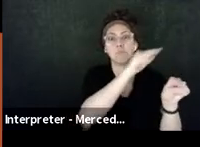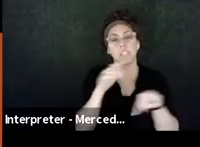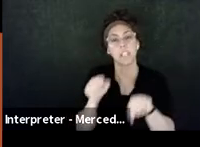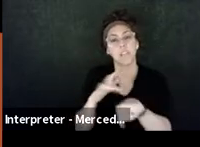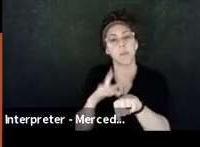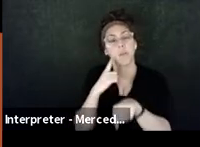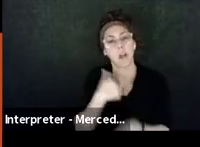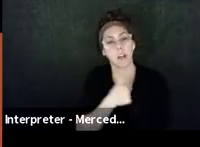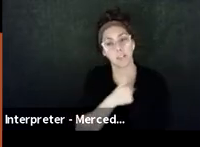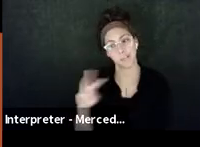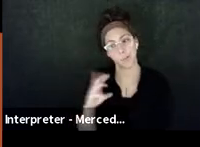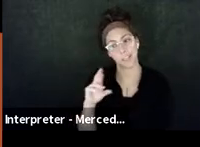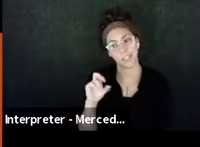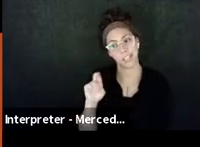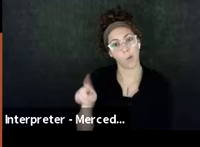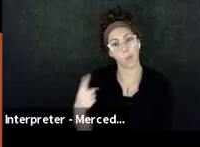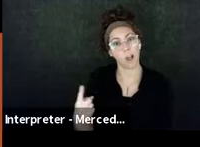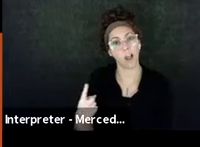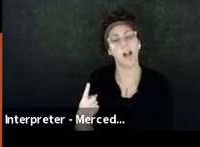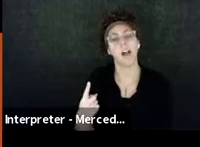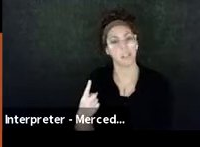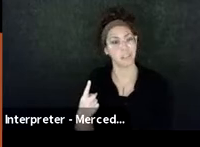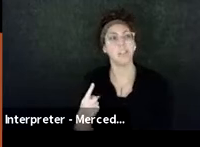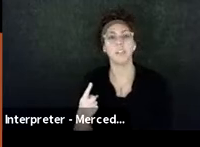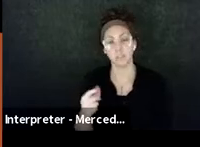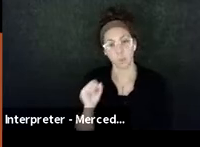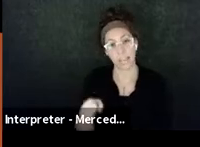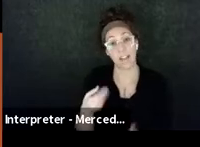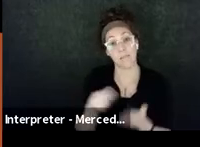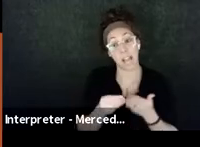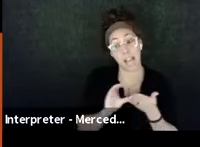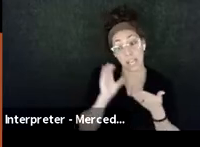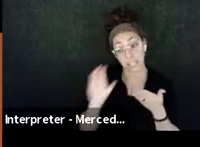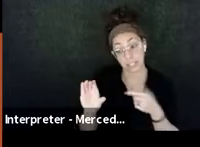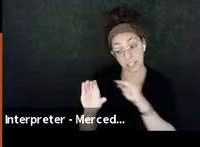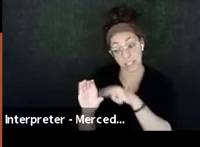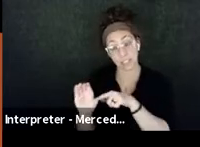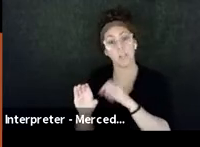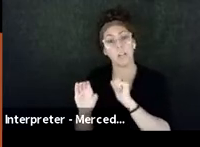Natalie Chavez: So we can leverage the funds that we're giving students to those services that are being provided into the community.